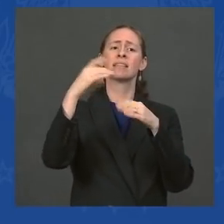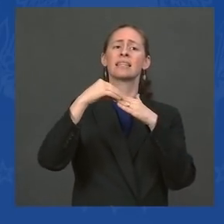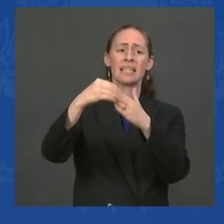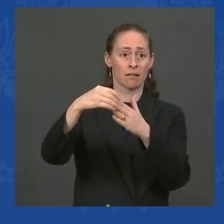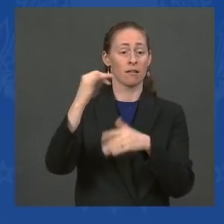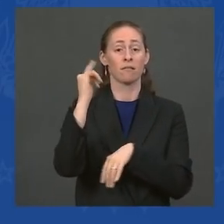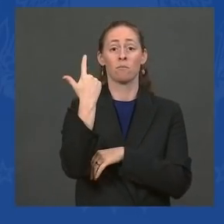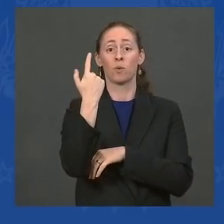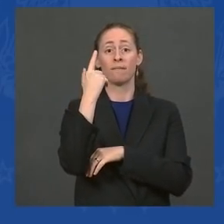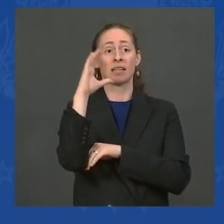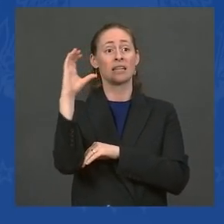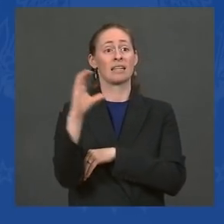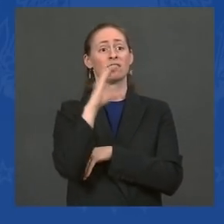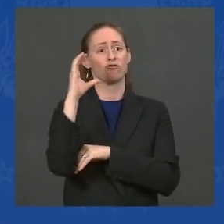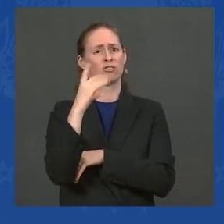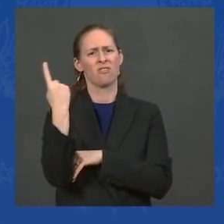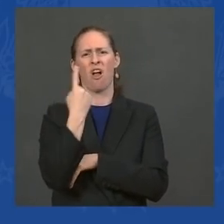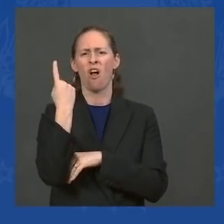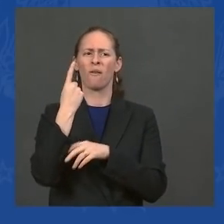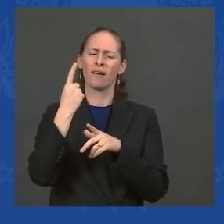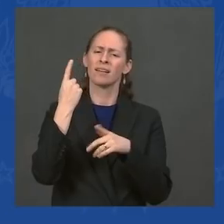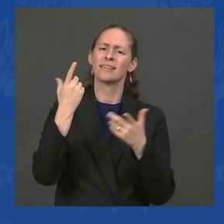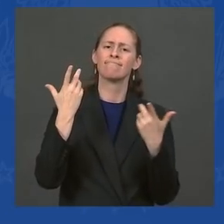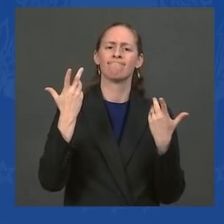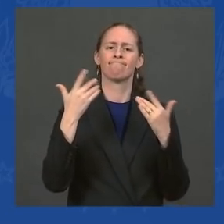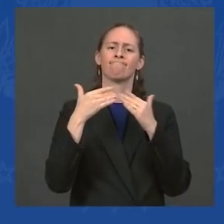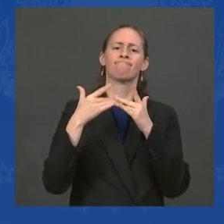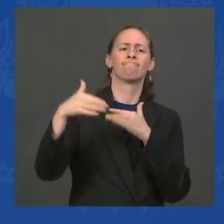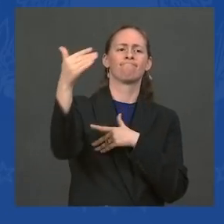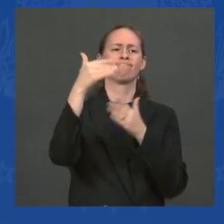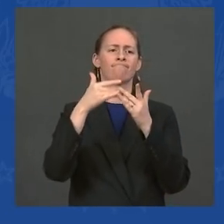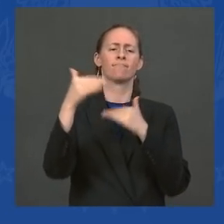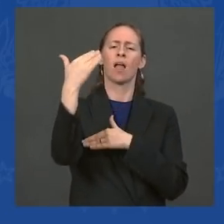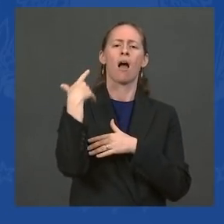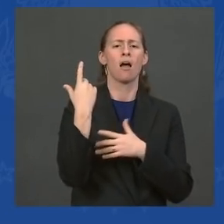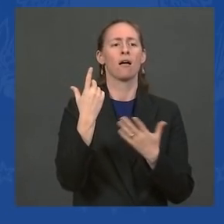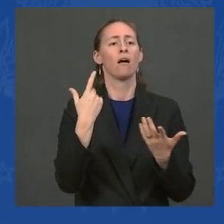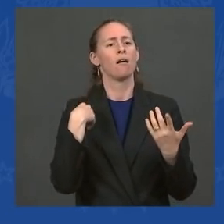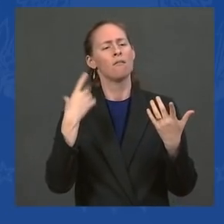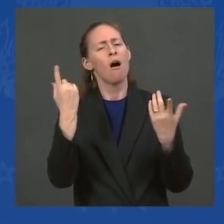by a significant margin in the investments we invested in our own people -- in our people.